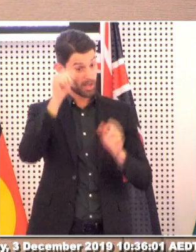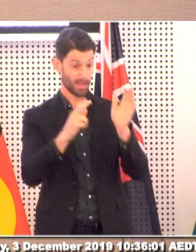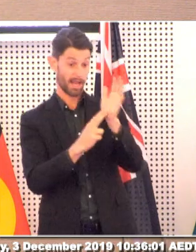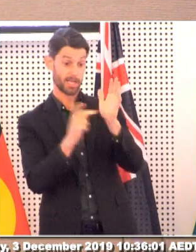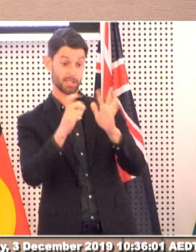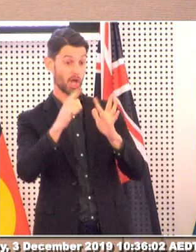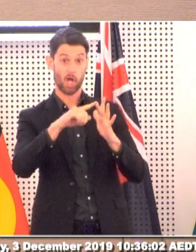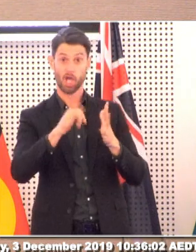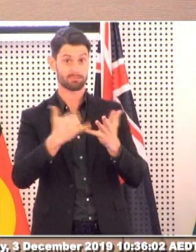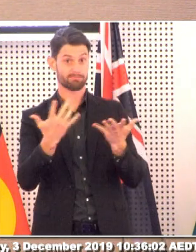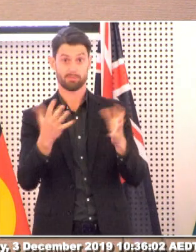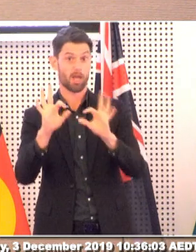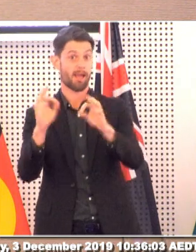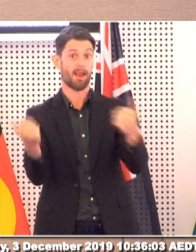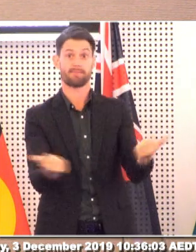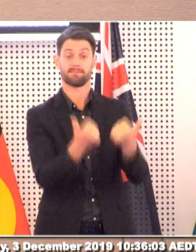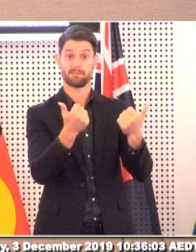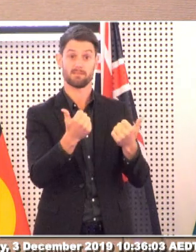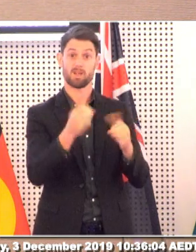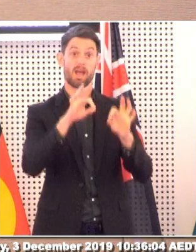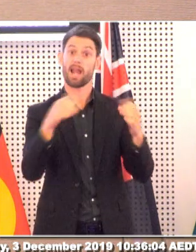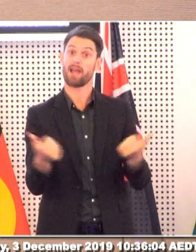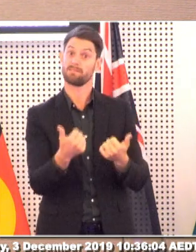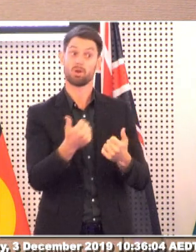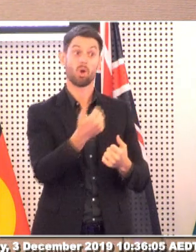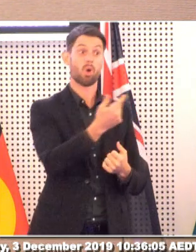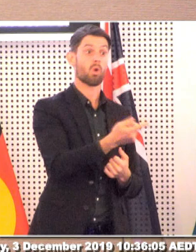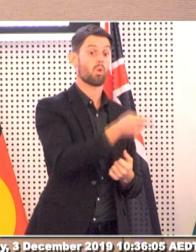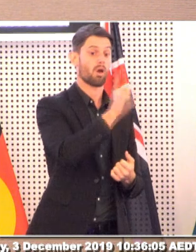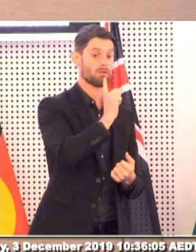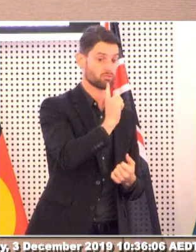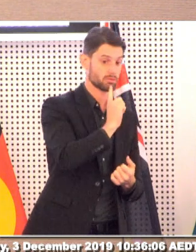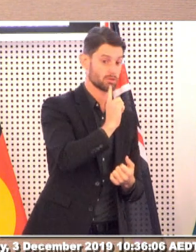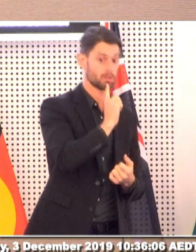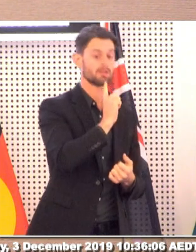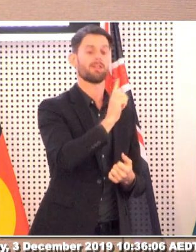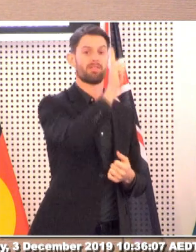housing for about 100,000 people with disability who will be NDIS participants.